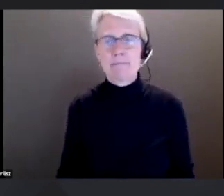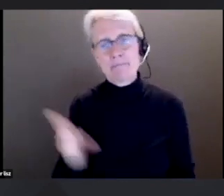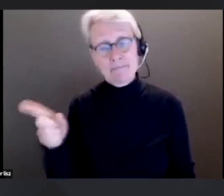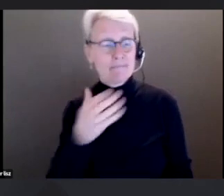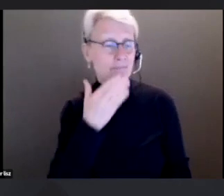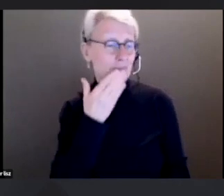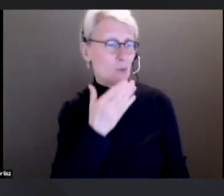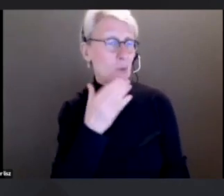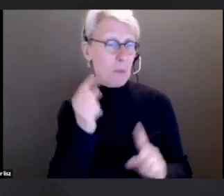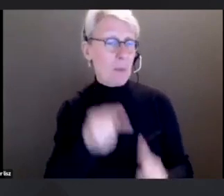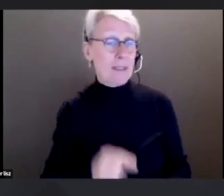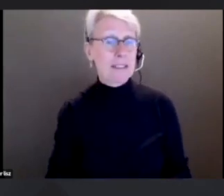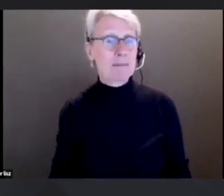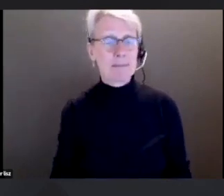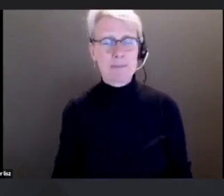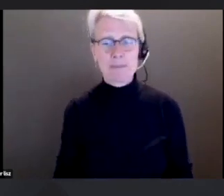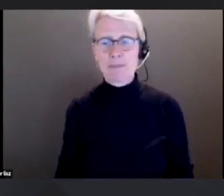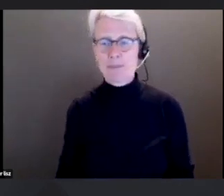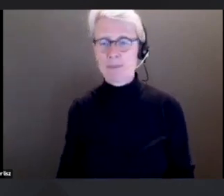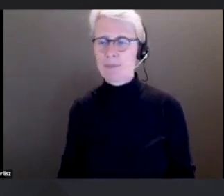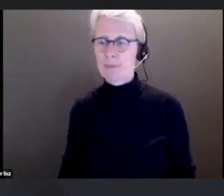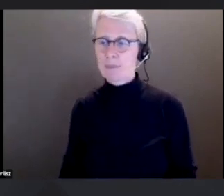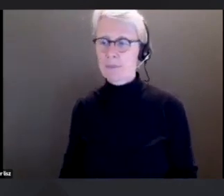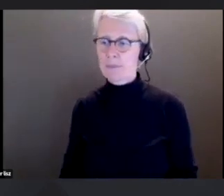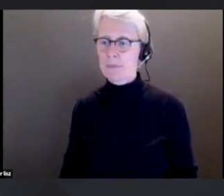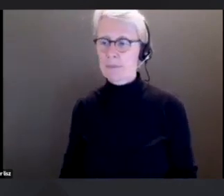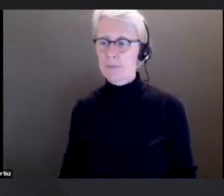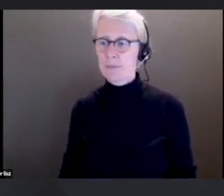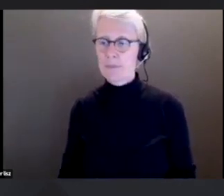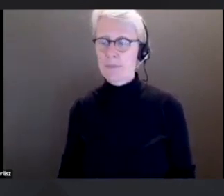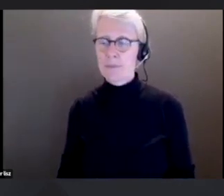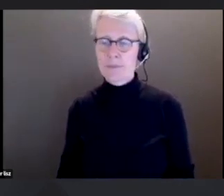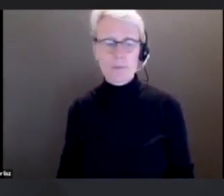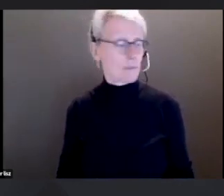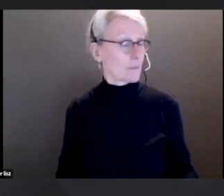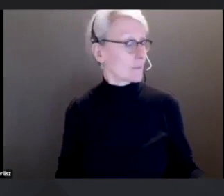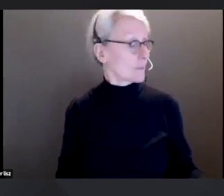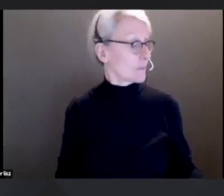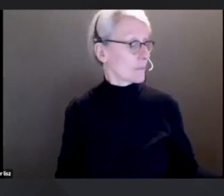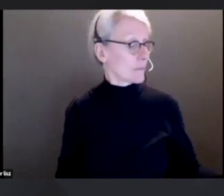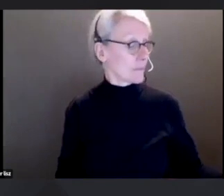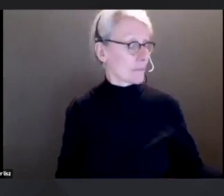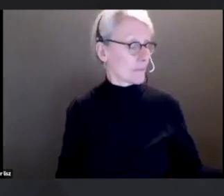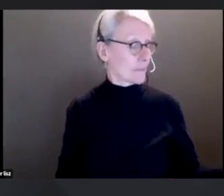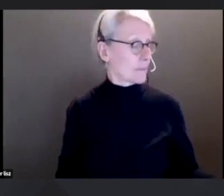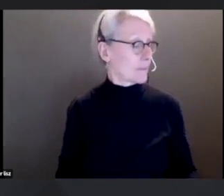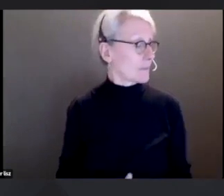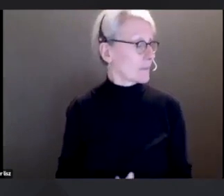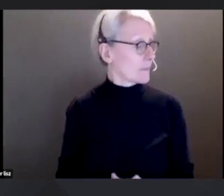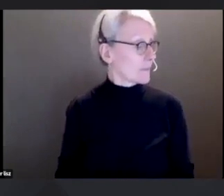"Dave, you said earlier that you have a really great relationship with the service provider in your area. Just wondering how did you establish